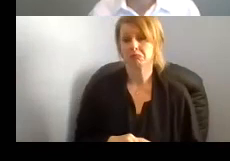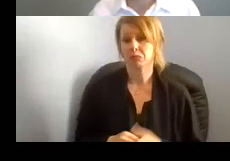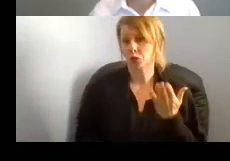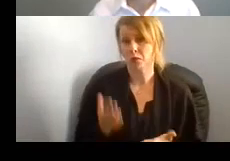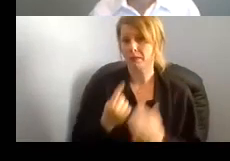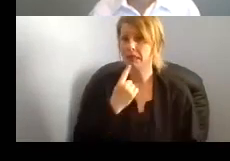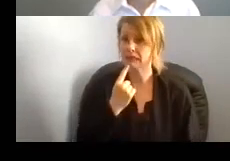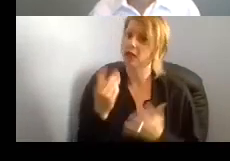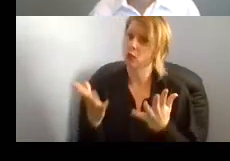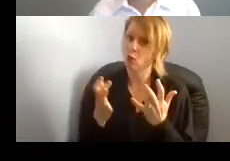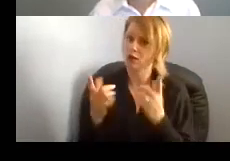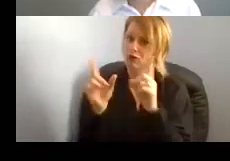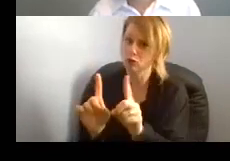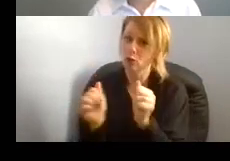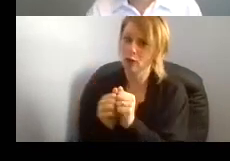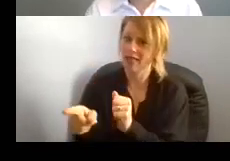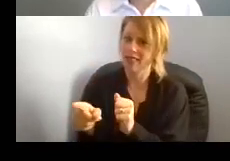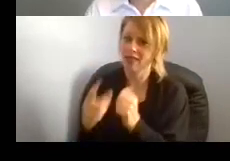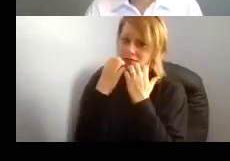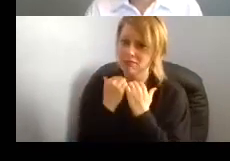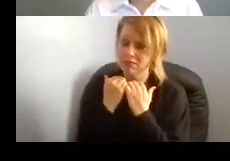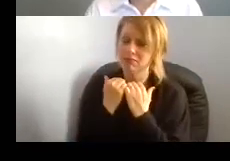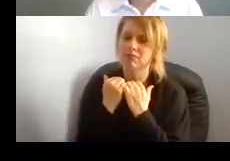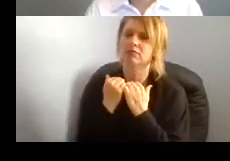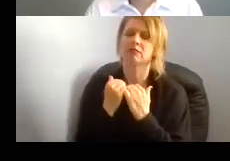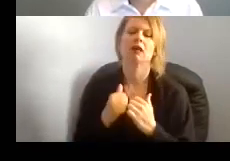And that’s kind of what I refer to as sometimes a rhetorical question.